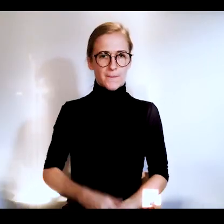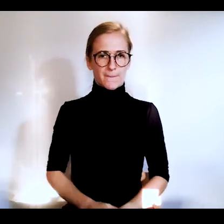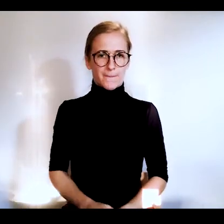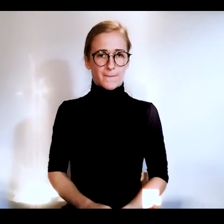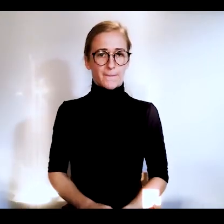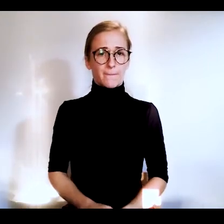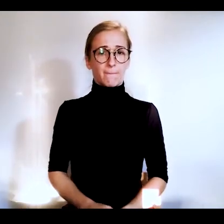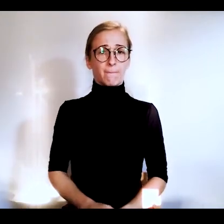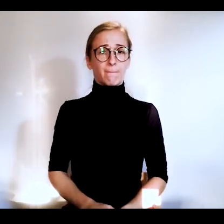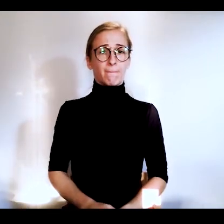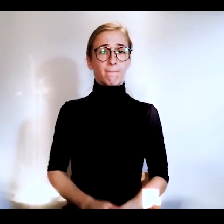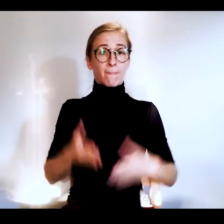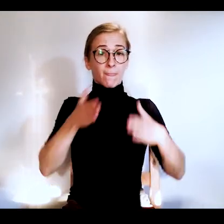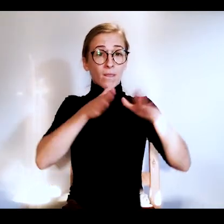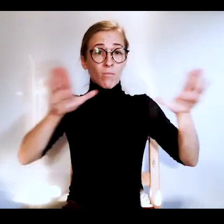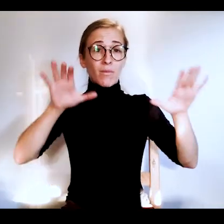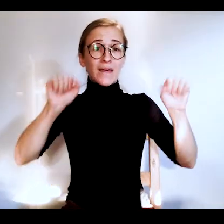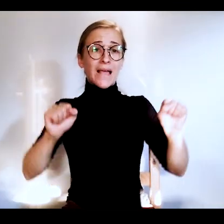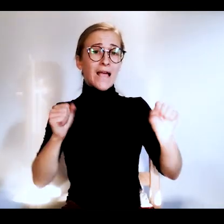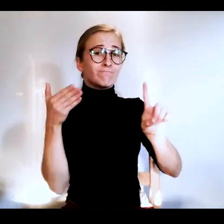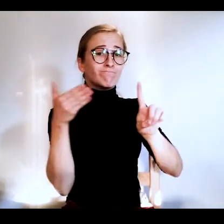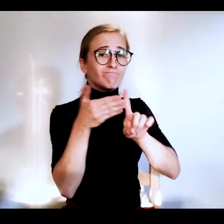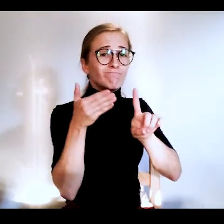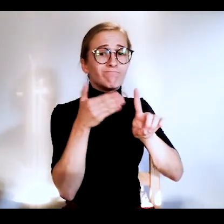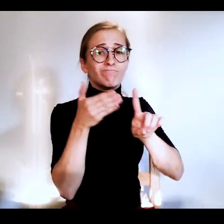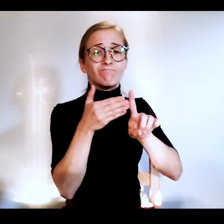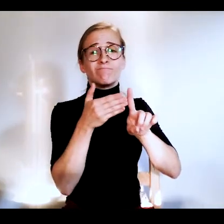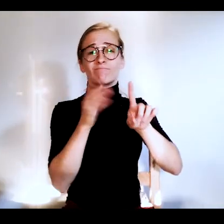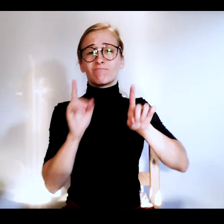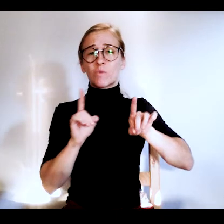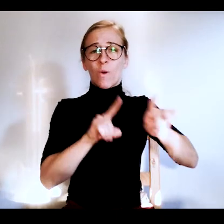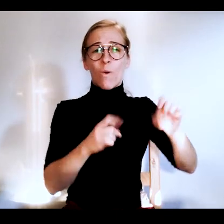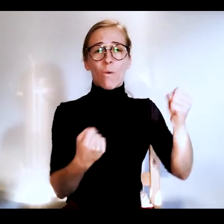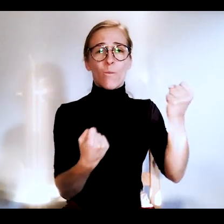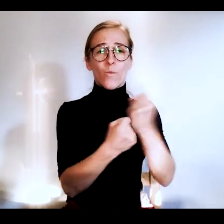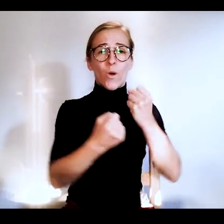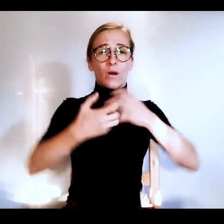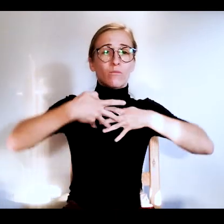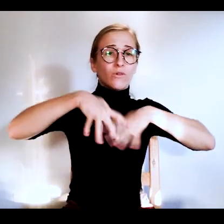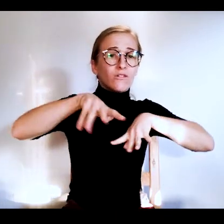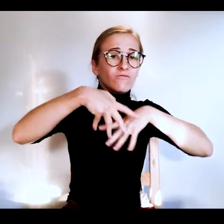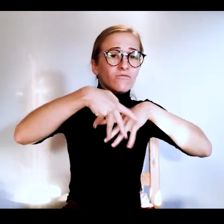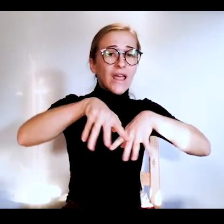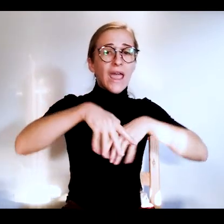The public attend and support the parades